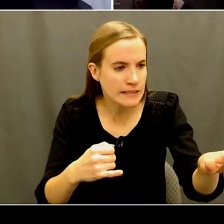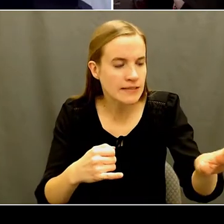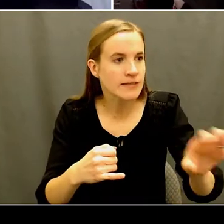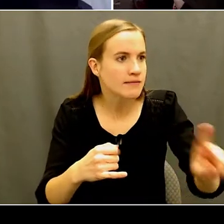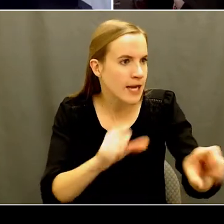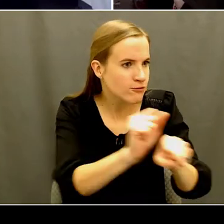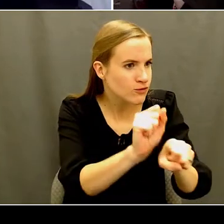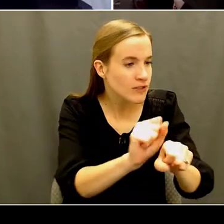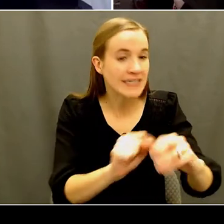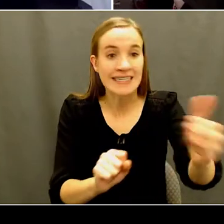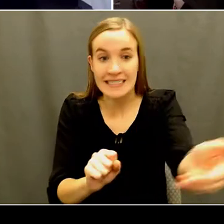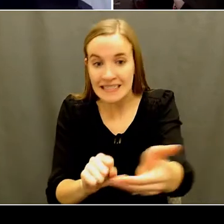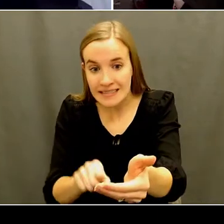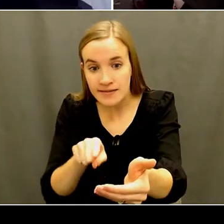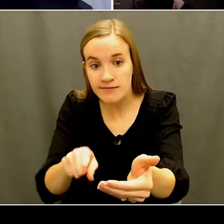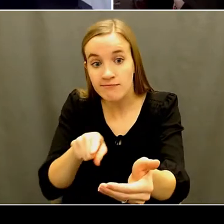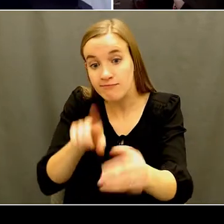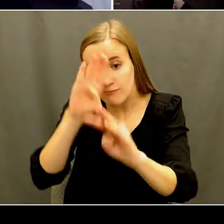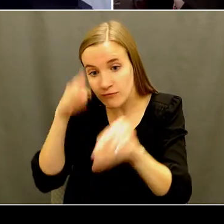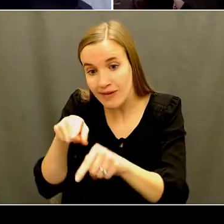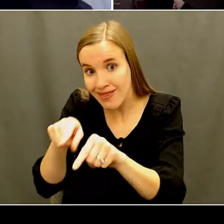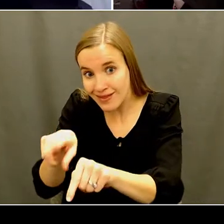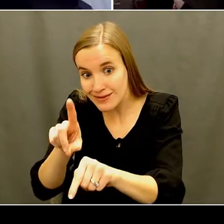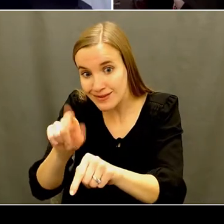somebody who was a friend and a colleague, she was actually the person